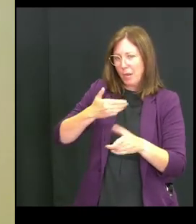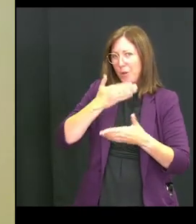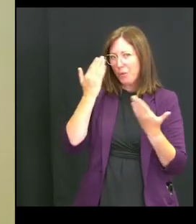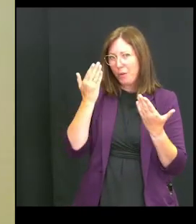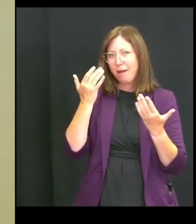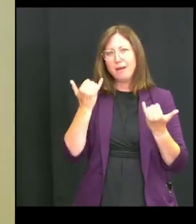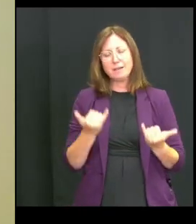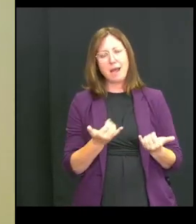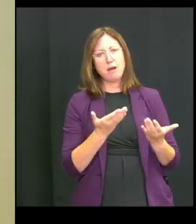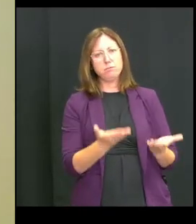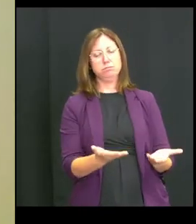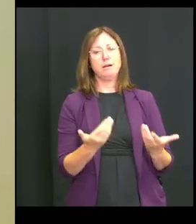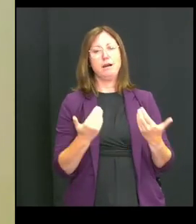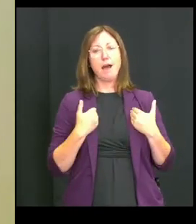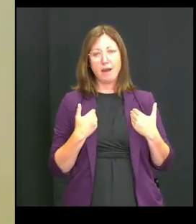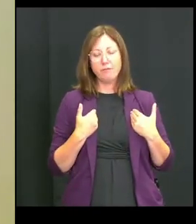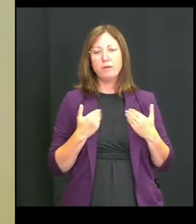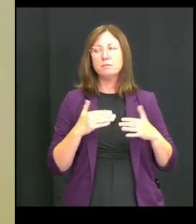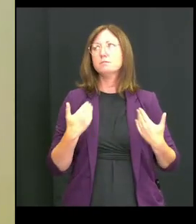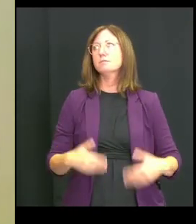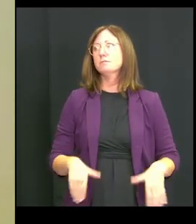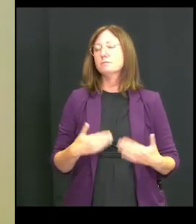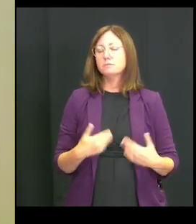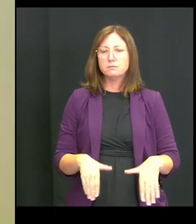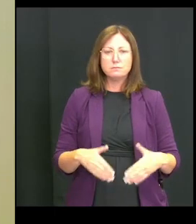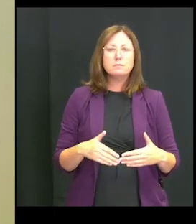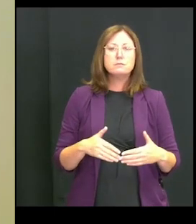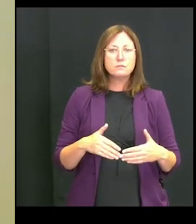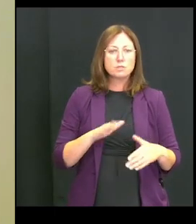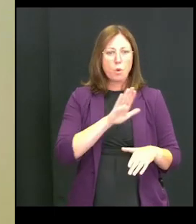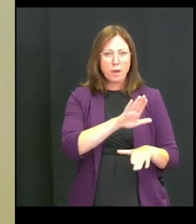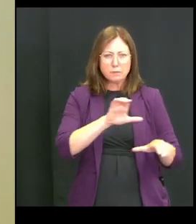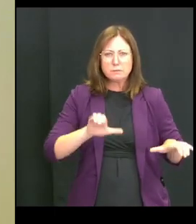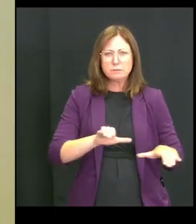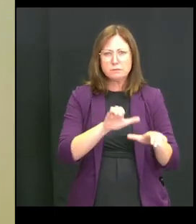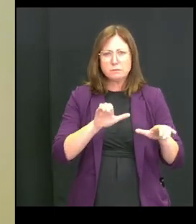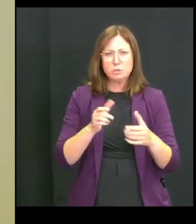So my main reaction to what Eric has done, and is in the process of doing,